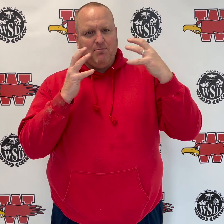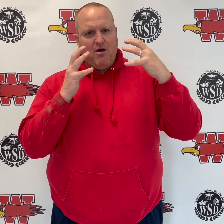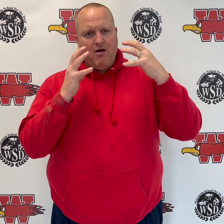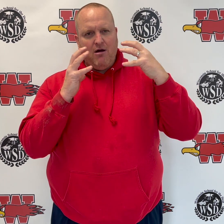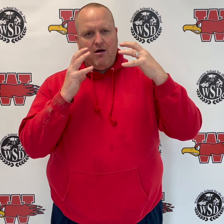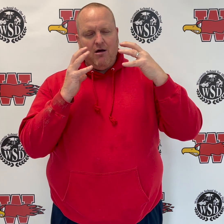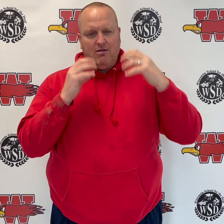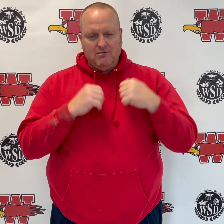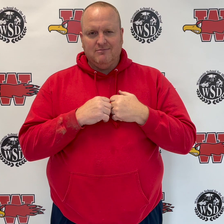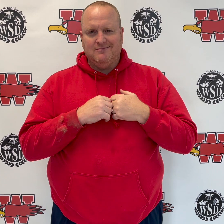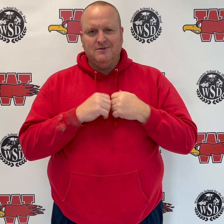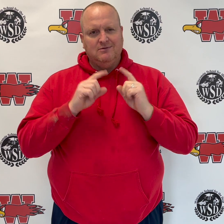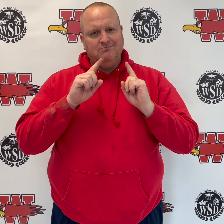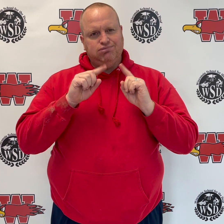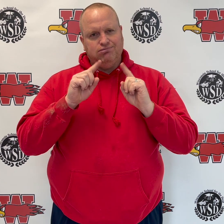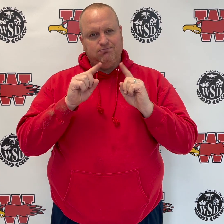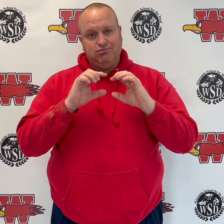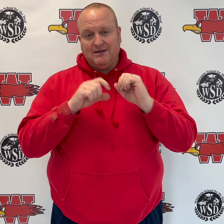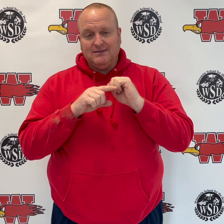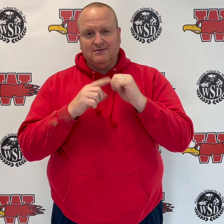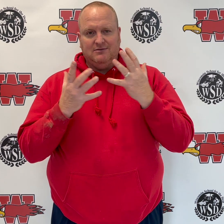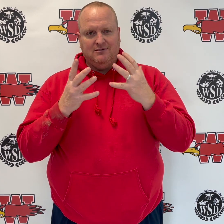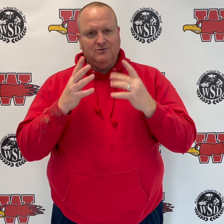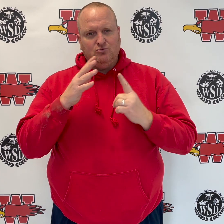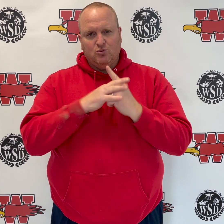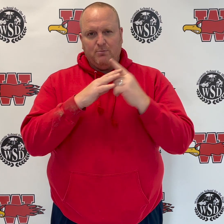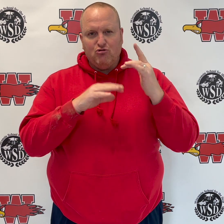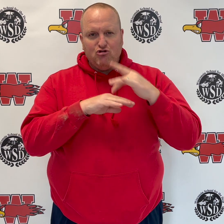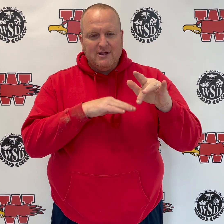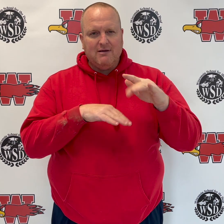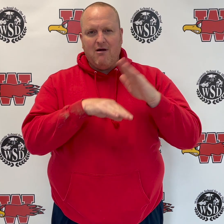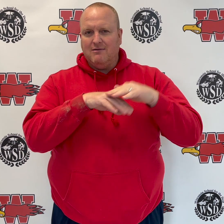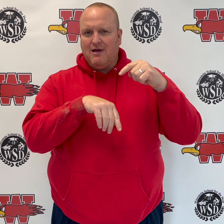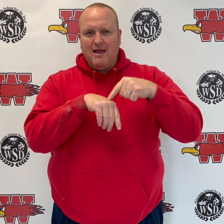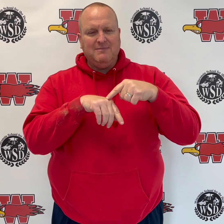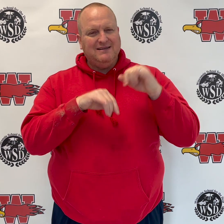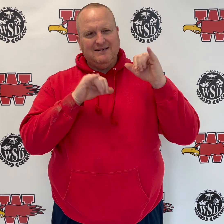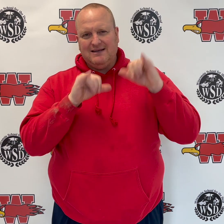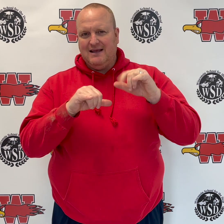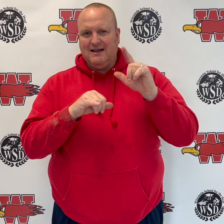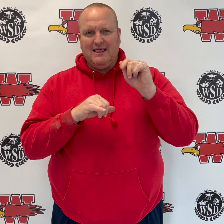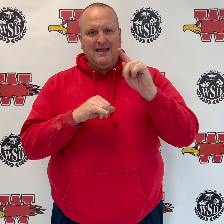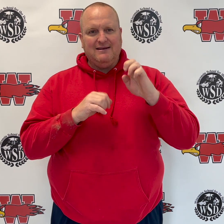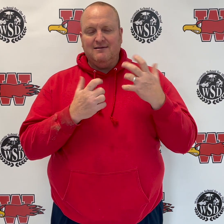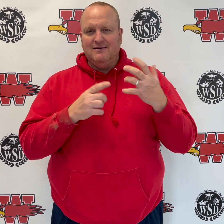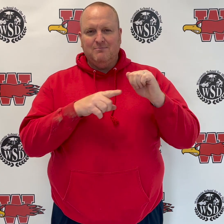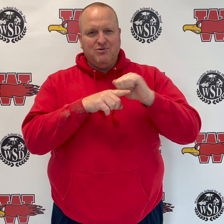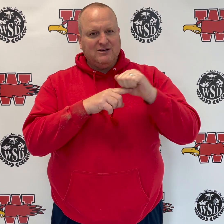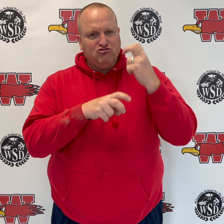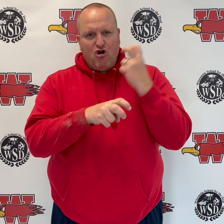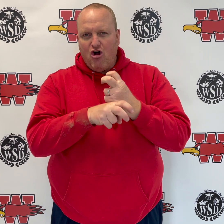we have basketball today." And he shows up early to practice and he stays late. He works so hard!